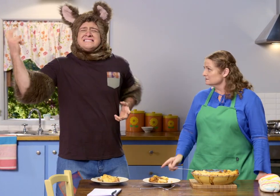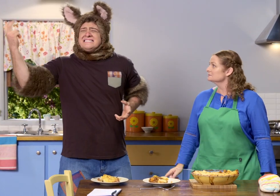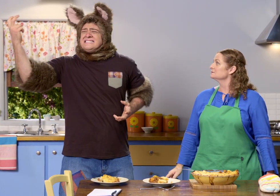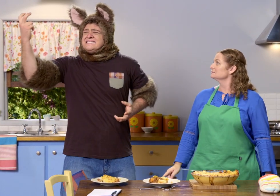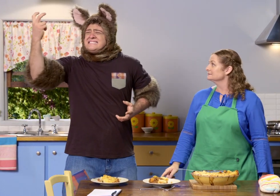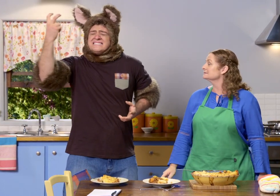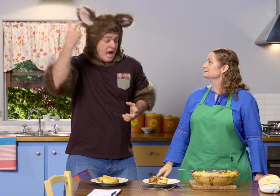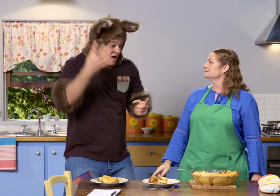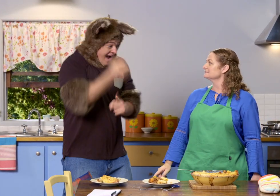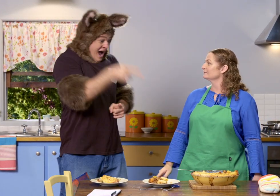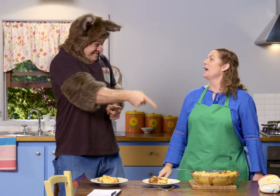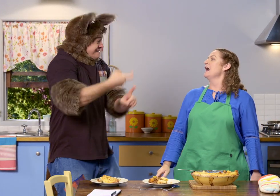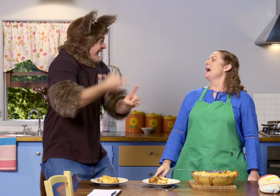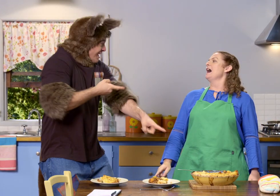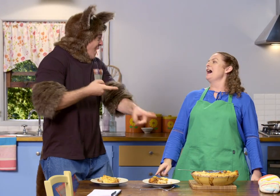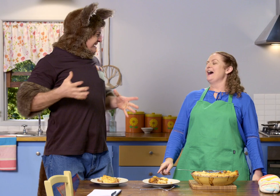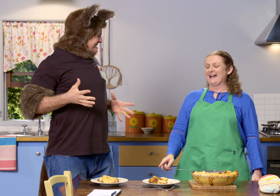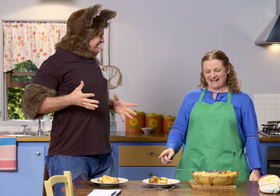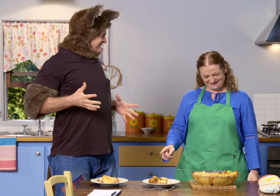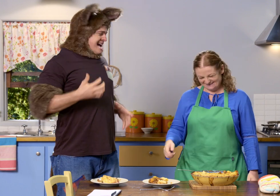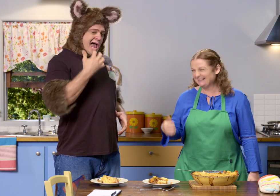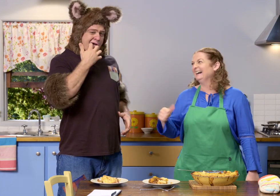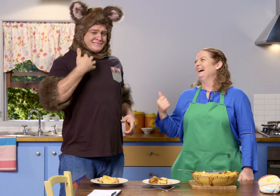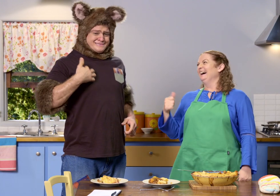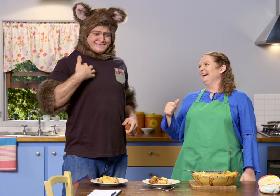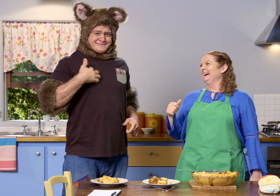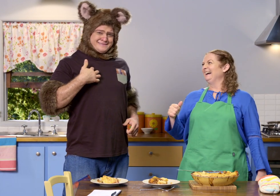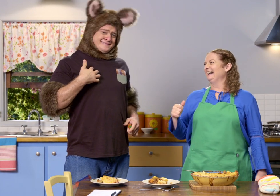I've solved the mystery of the missing potatoes! Ha ha!